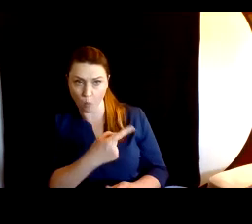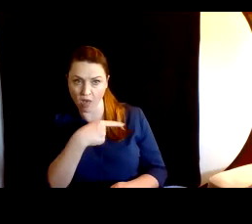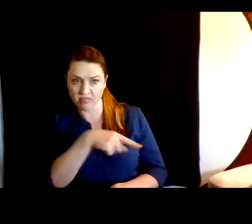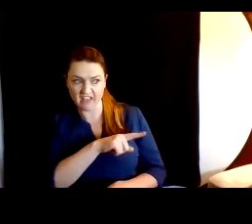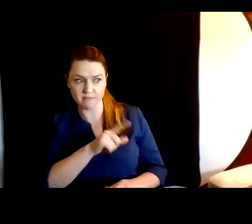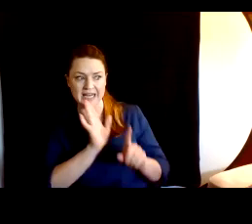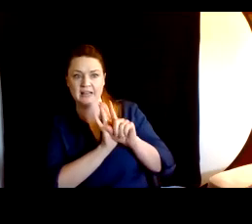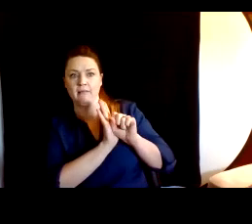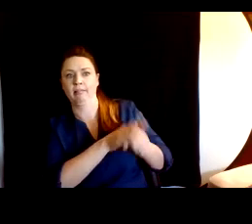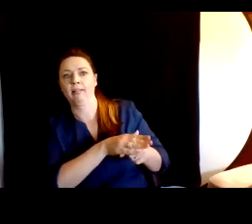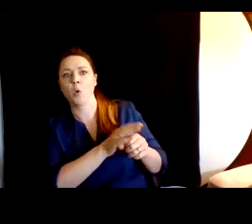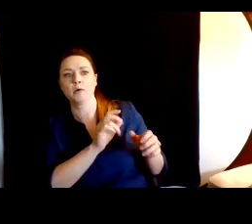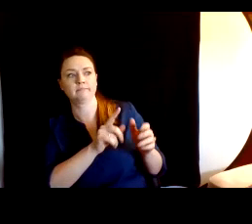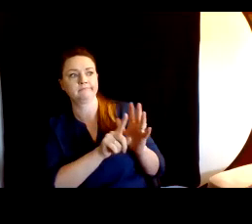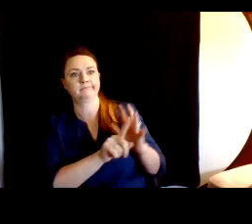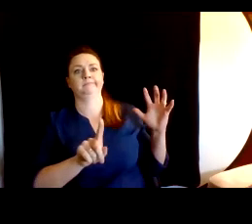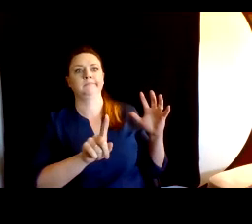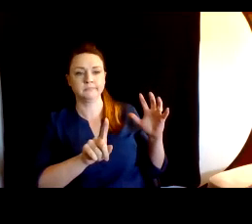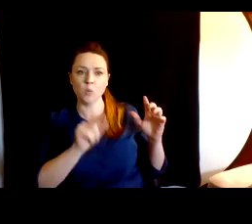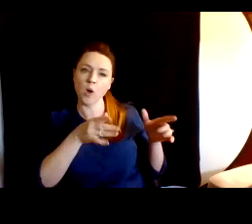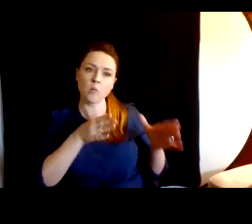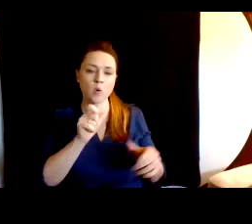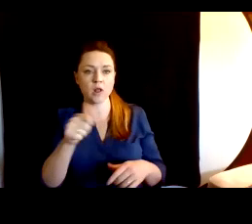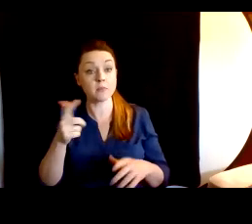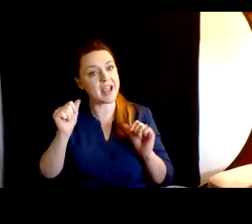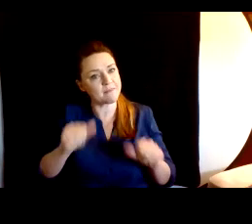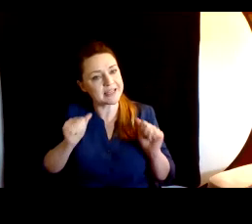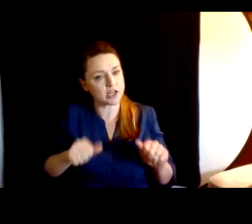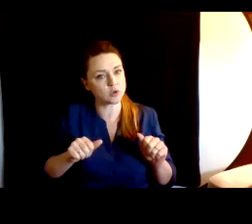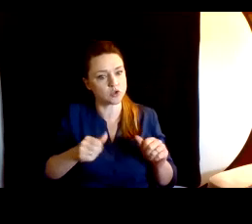but they have the potential to bring forth some wonderful insights